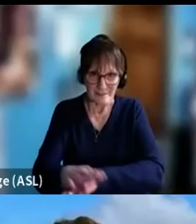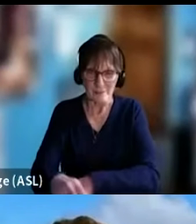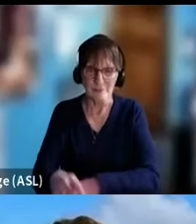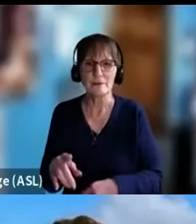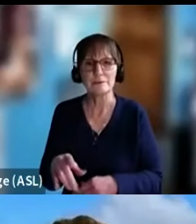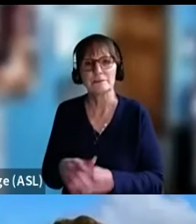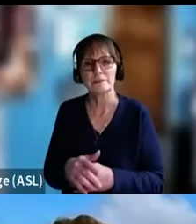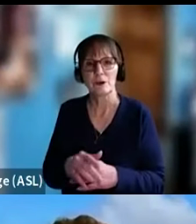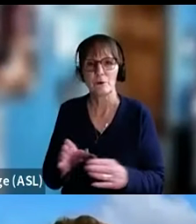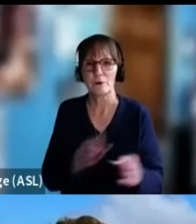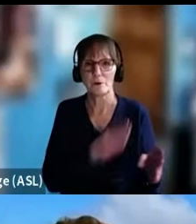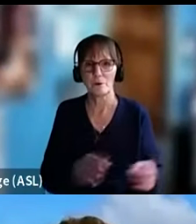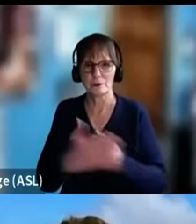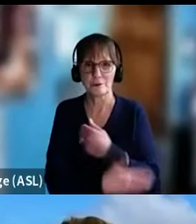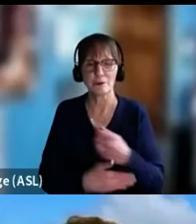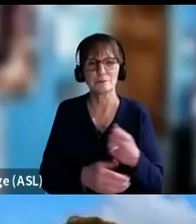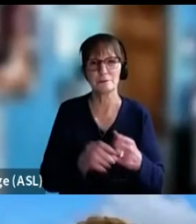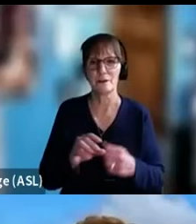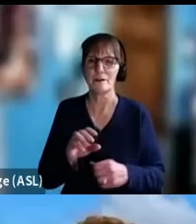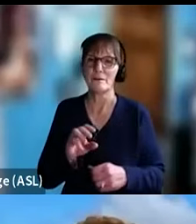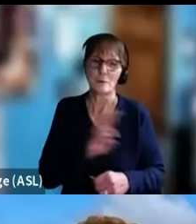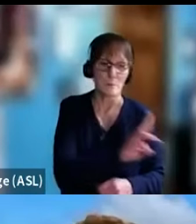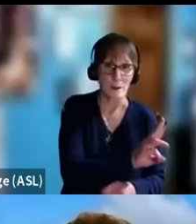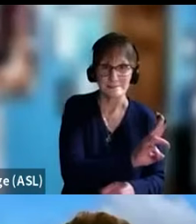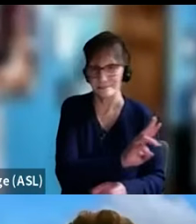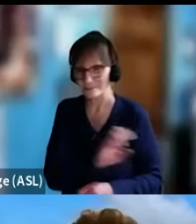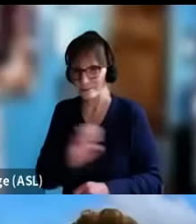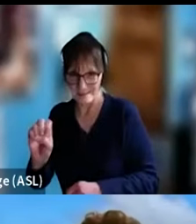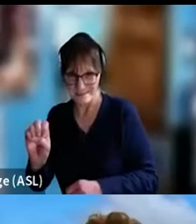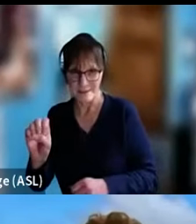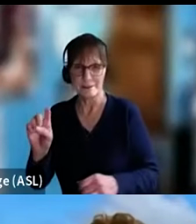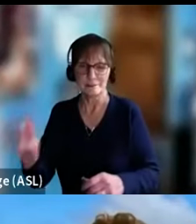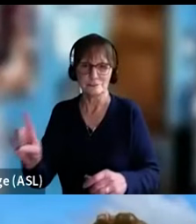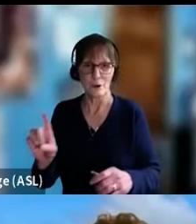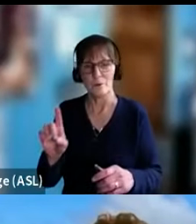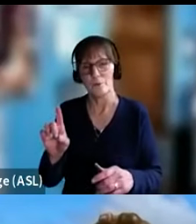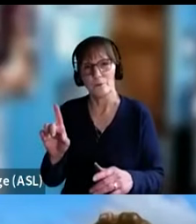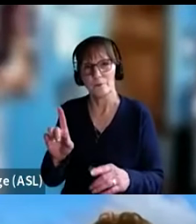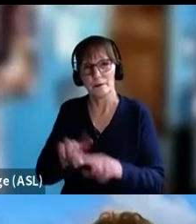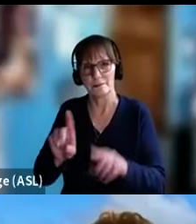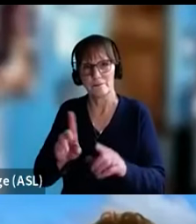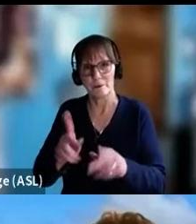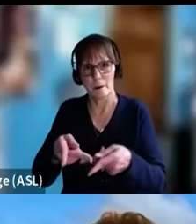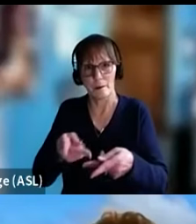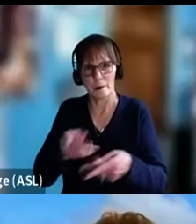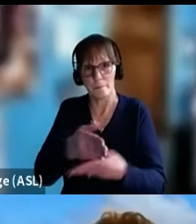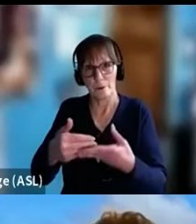We're all across the country from east coast to west coast, so we bring lots of different geographical perspectives as well.